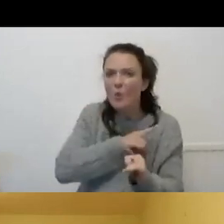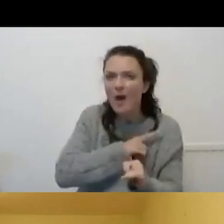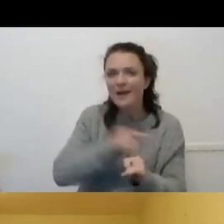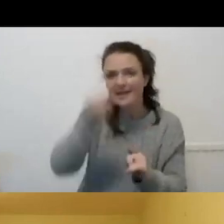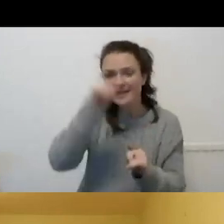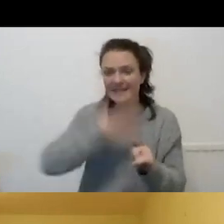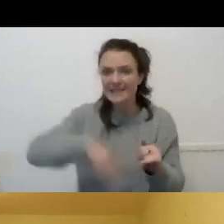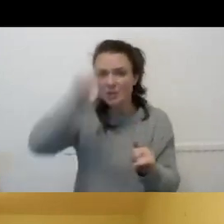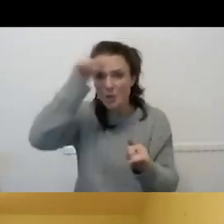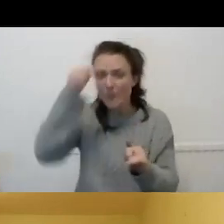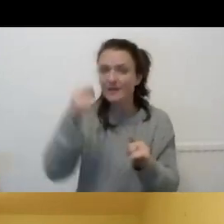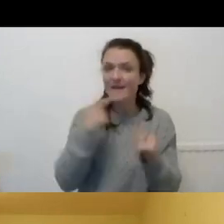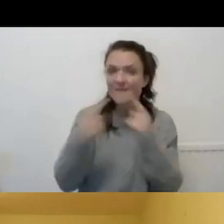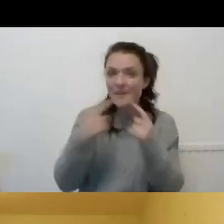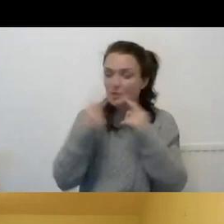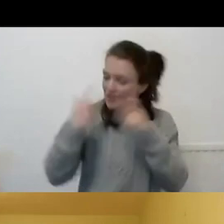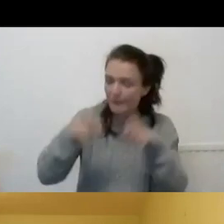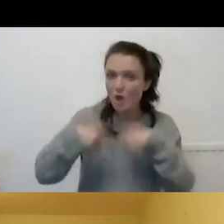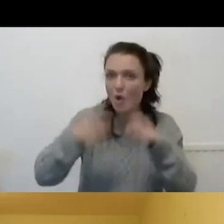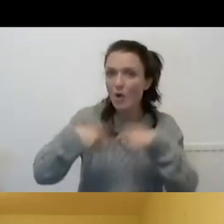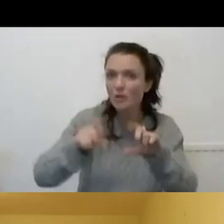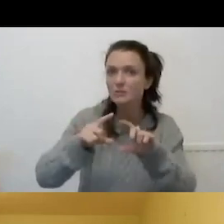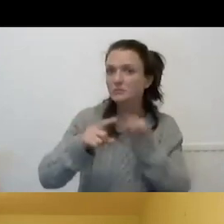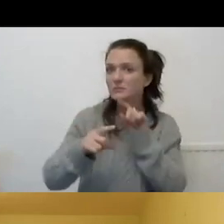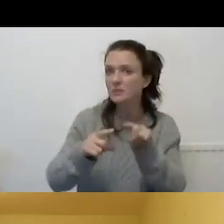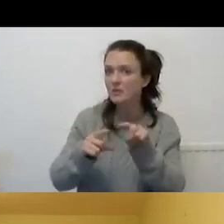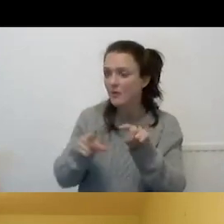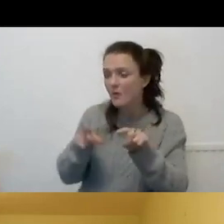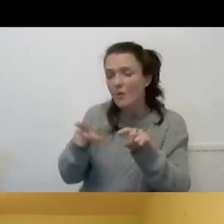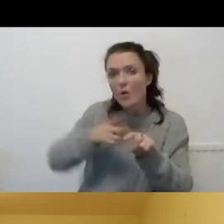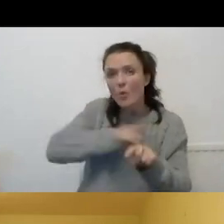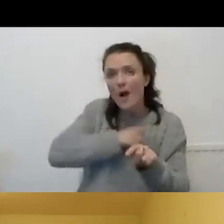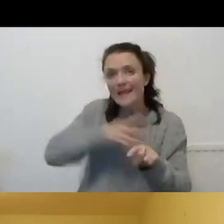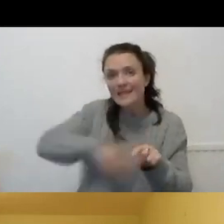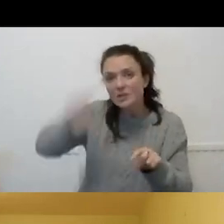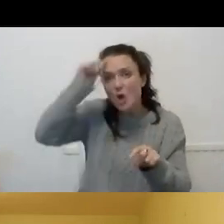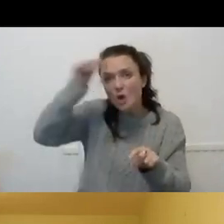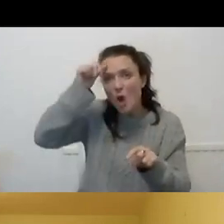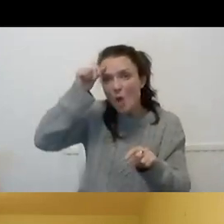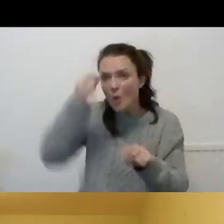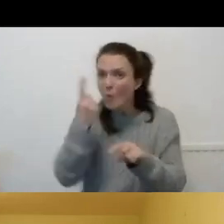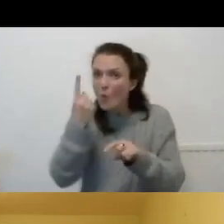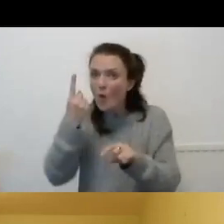inform us whether people will need to have a further booster at a year or a different